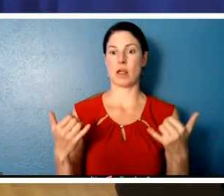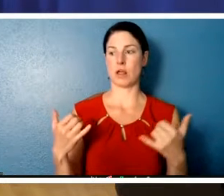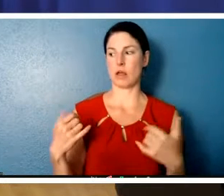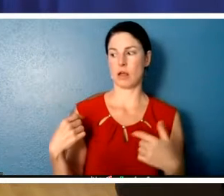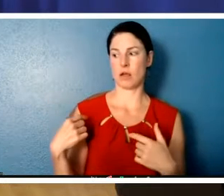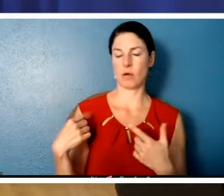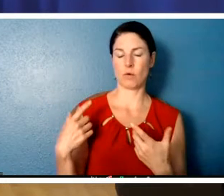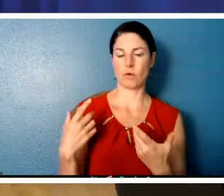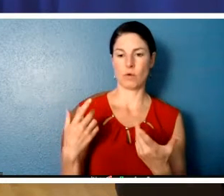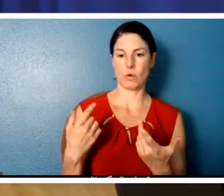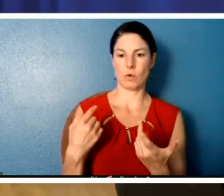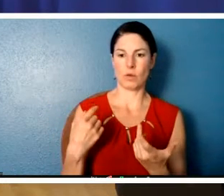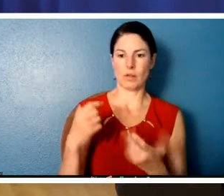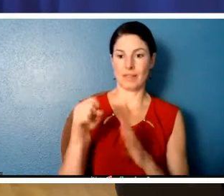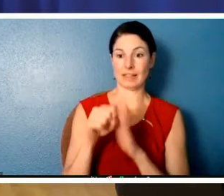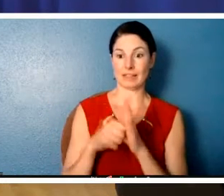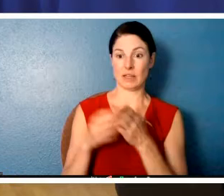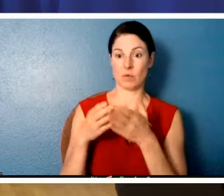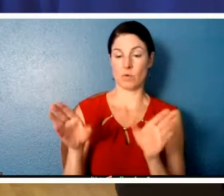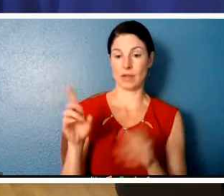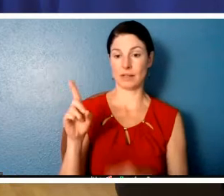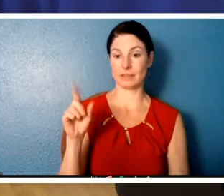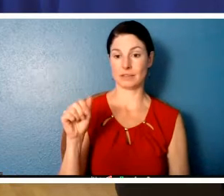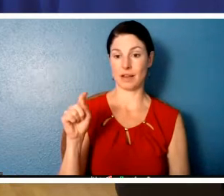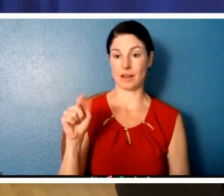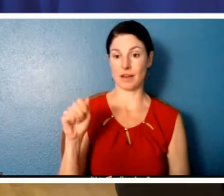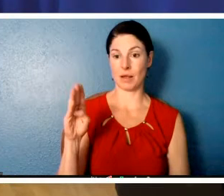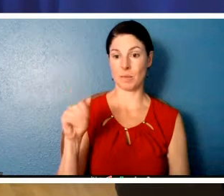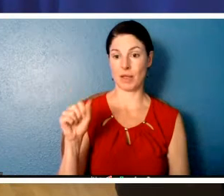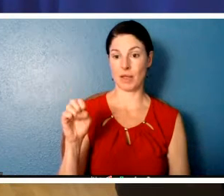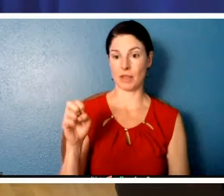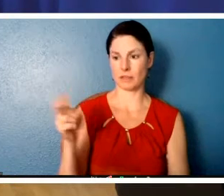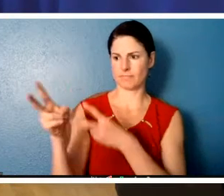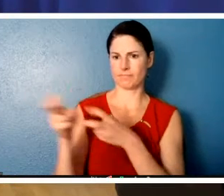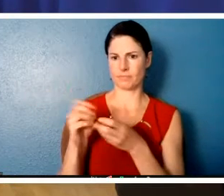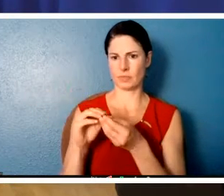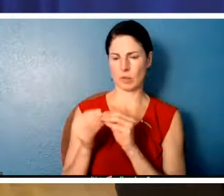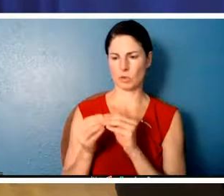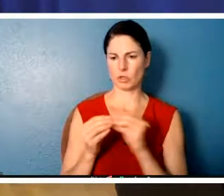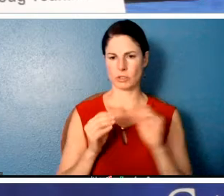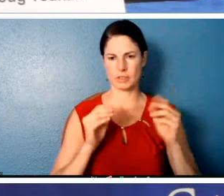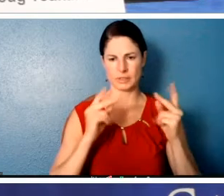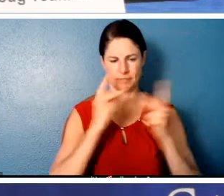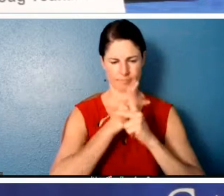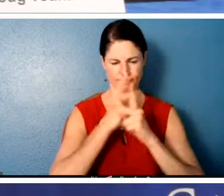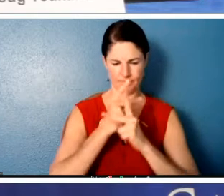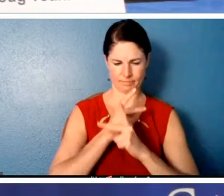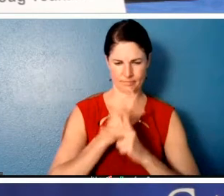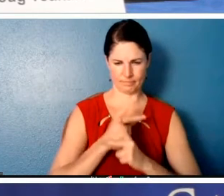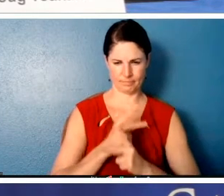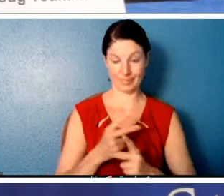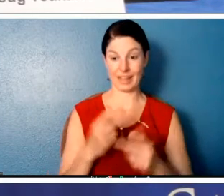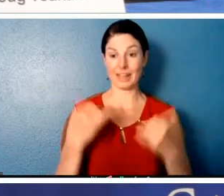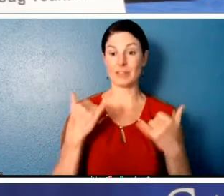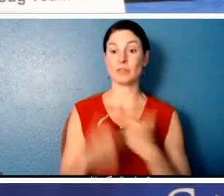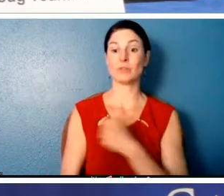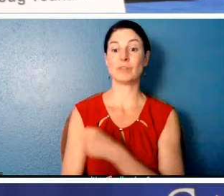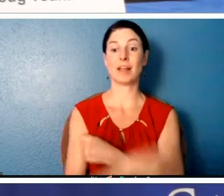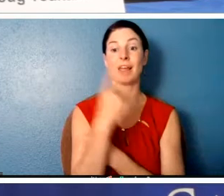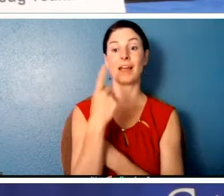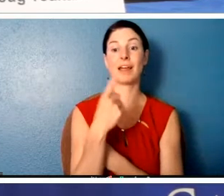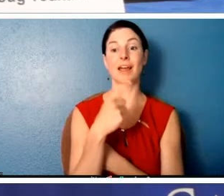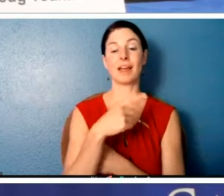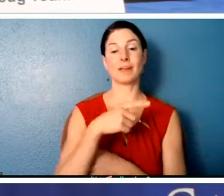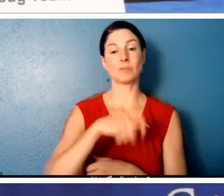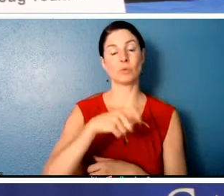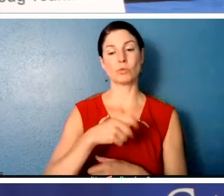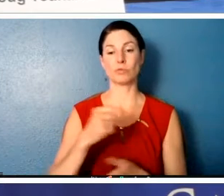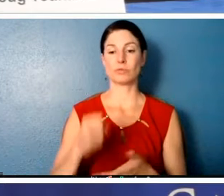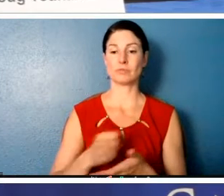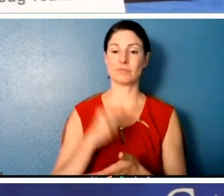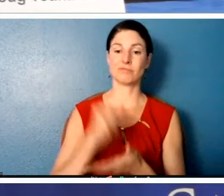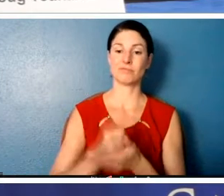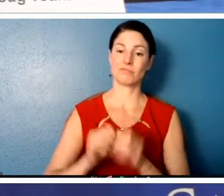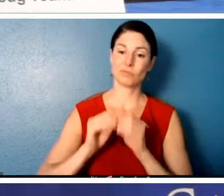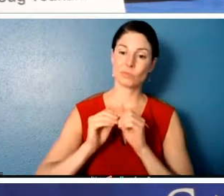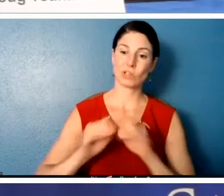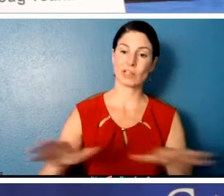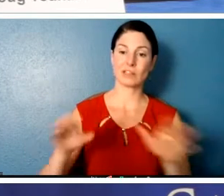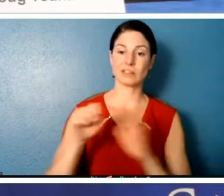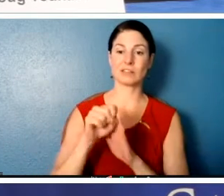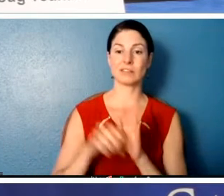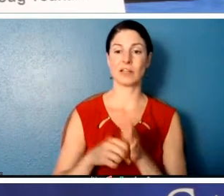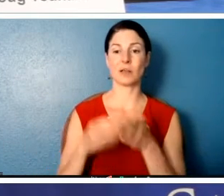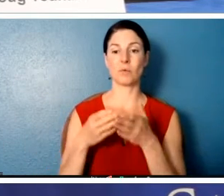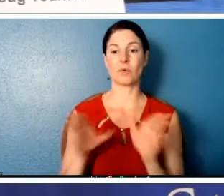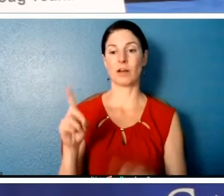The statewide database has been processing that data and Honorable right about today, he is when they were supposed to be officially releasing the state data a statewide data that all cities and counties.